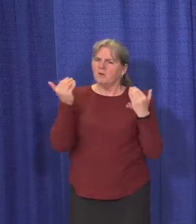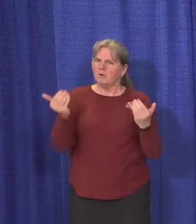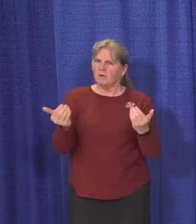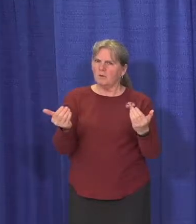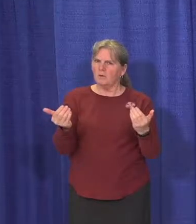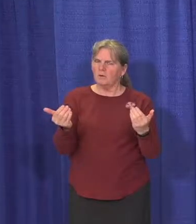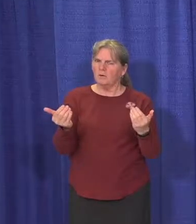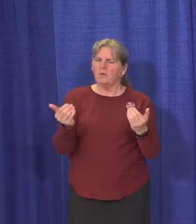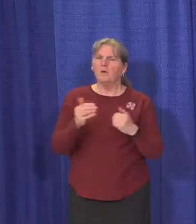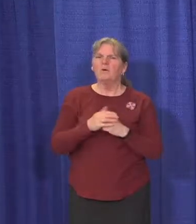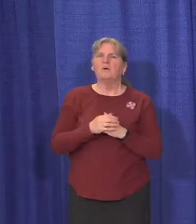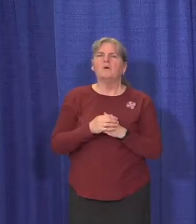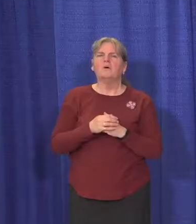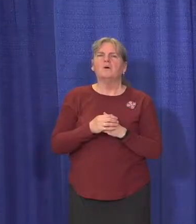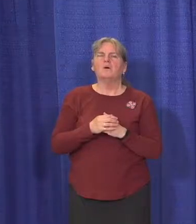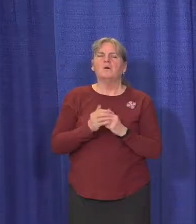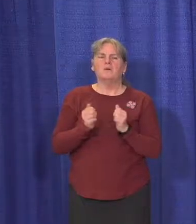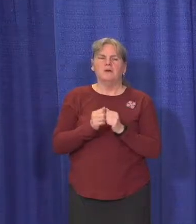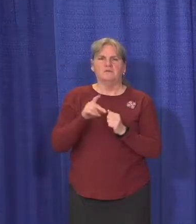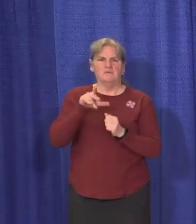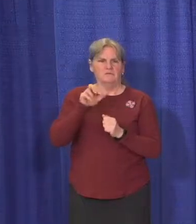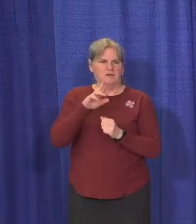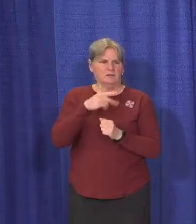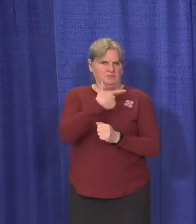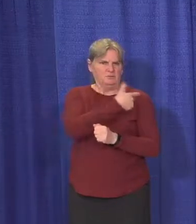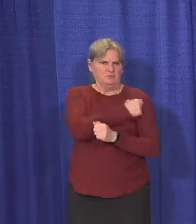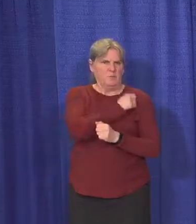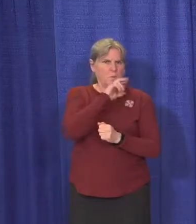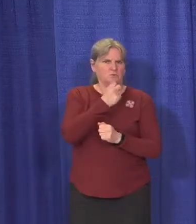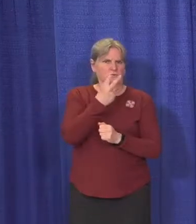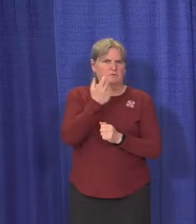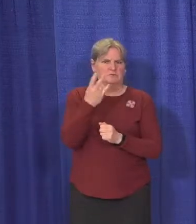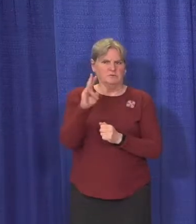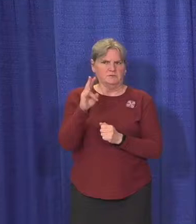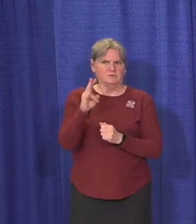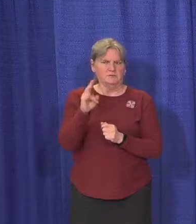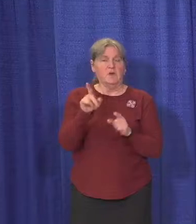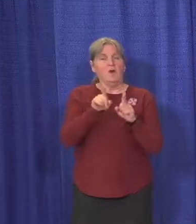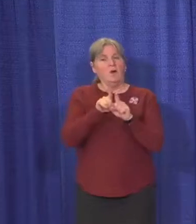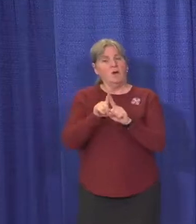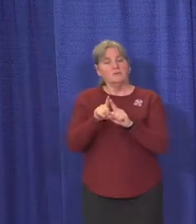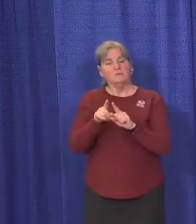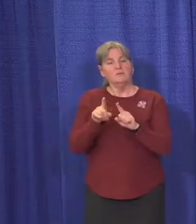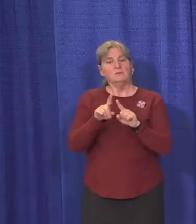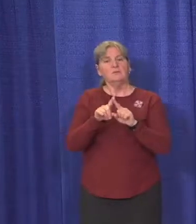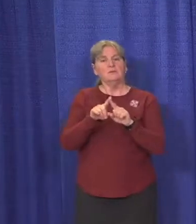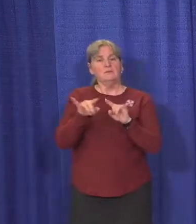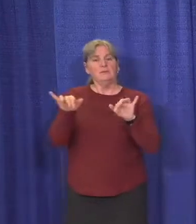well as aligning with our